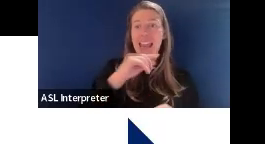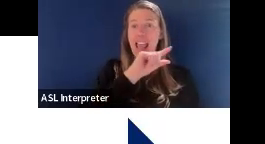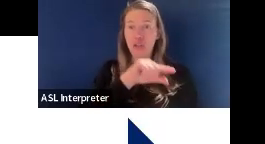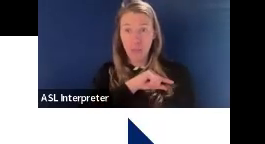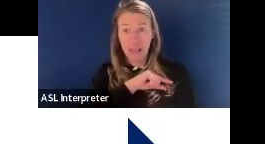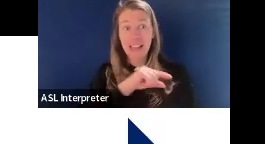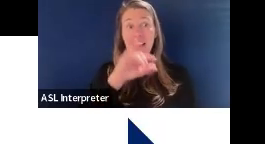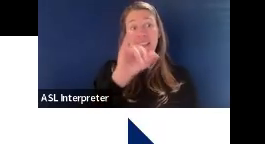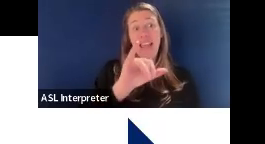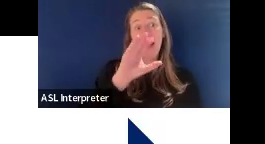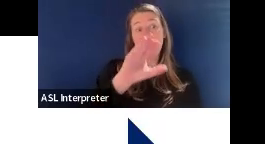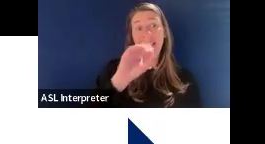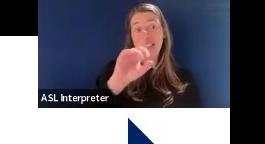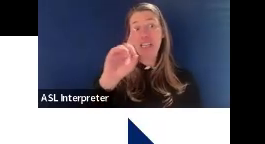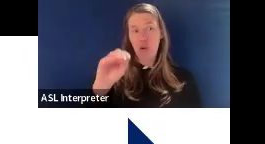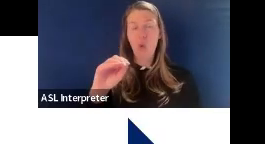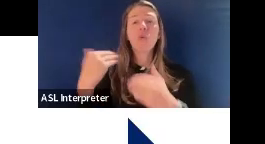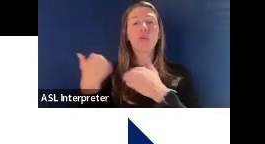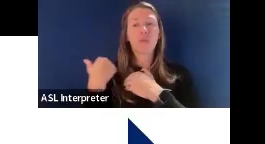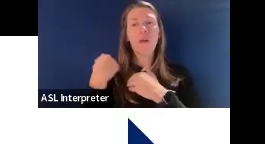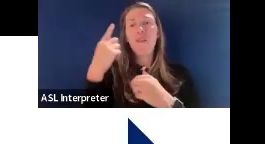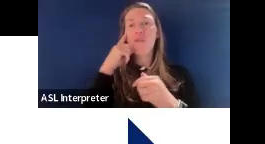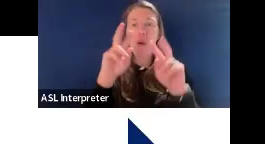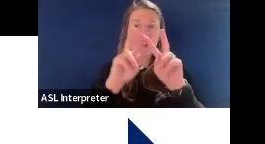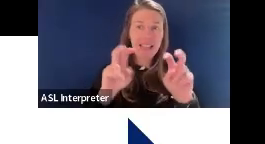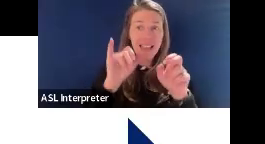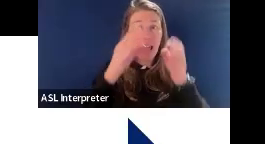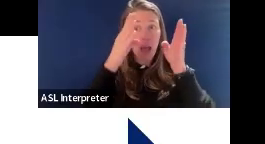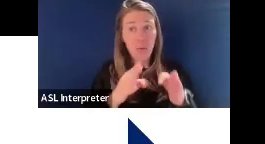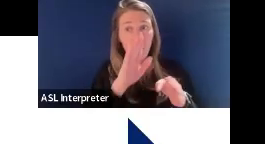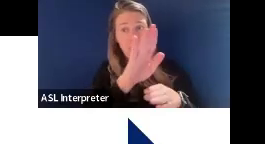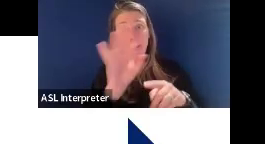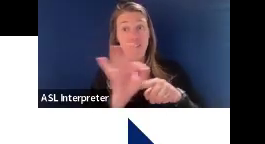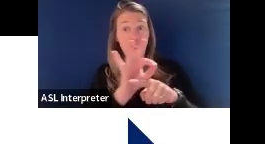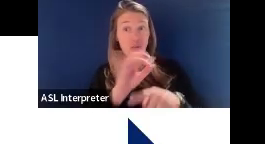The CDO is responsible for assessing an individual's functional eligibility using